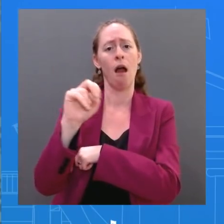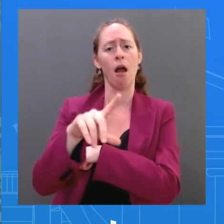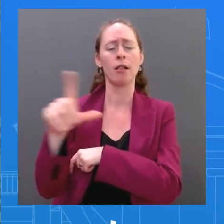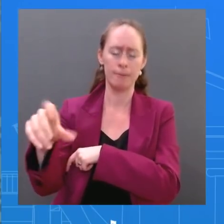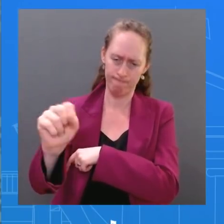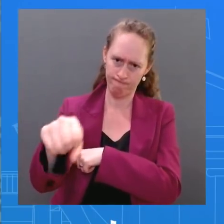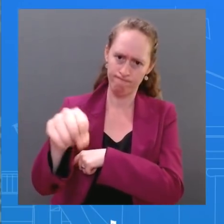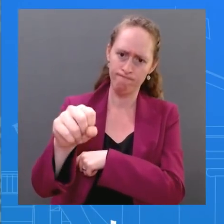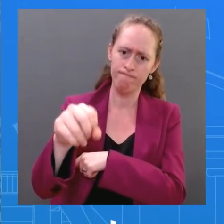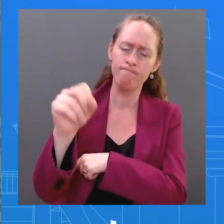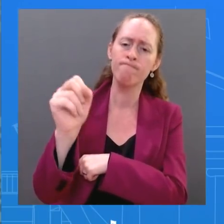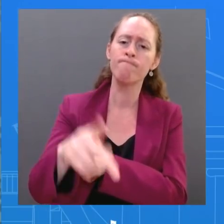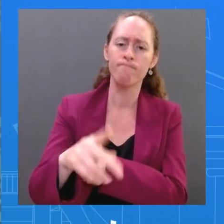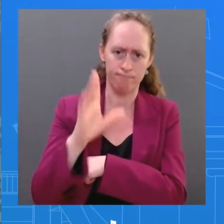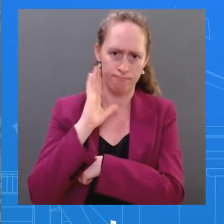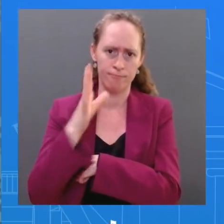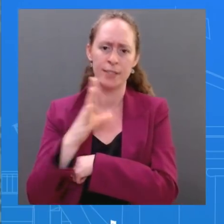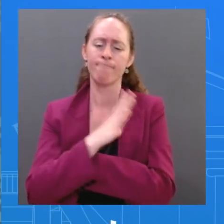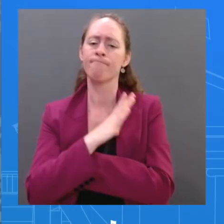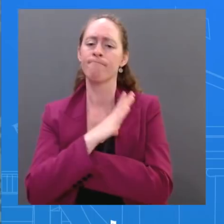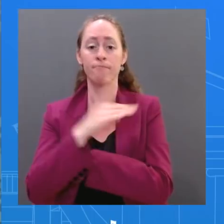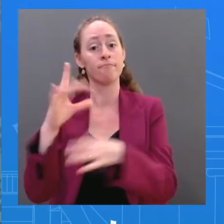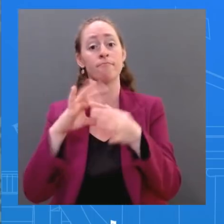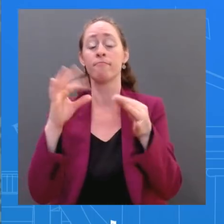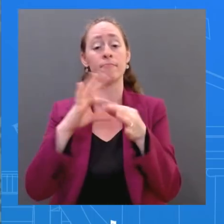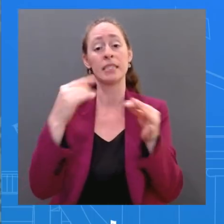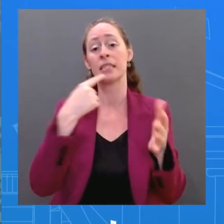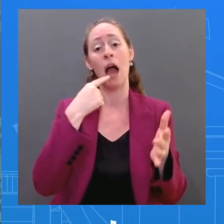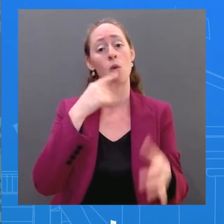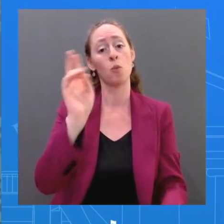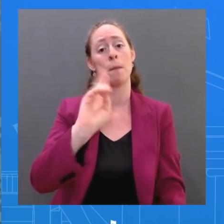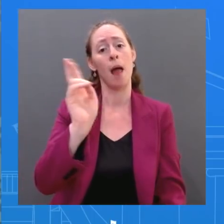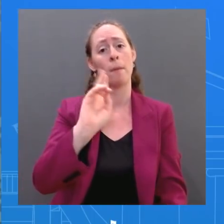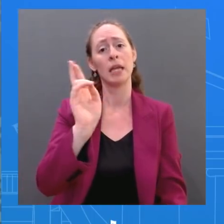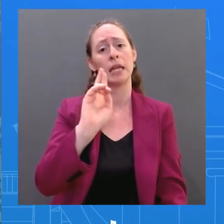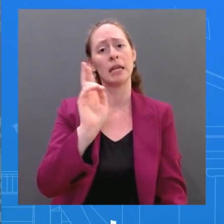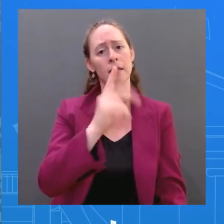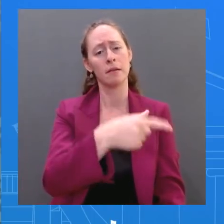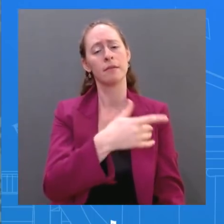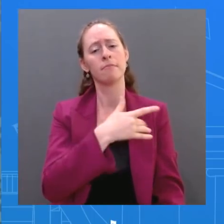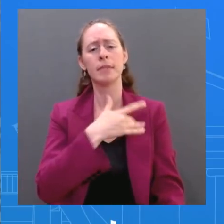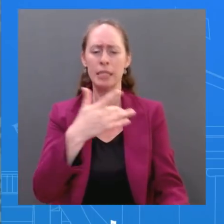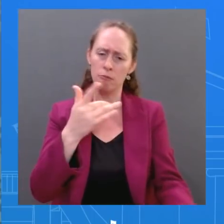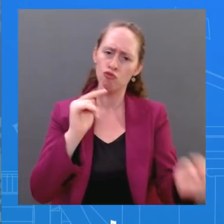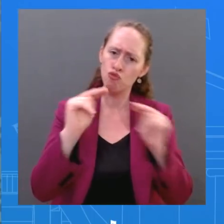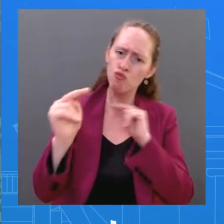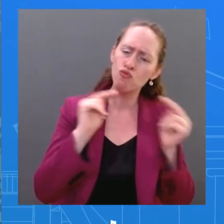“Republicans have been negotiating in bipartisan good faith to meet the real infrastructure needs of our nation.